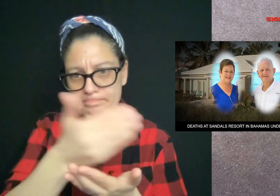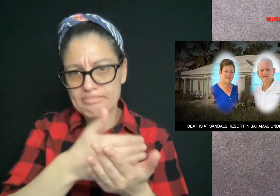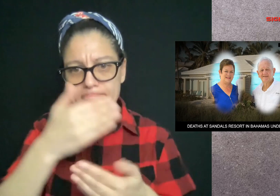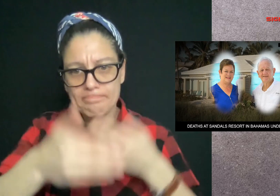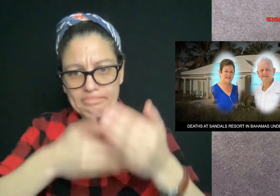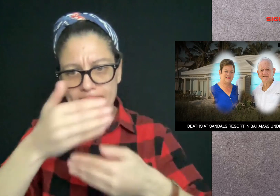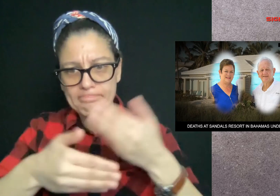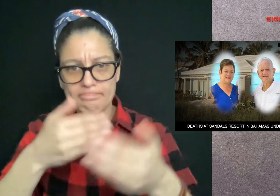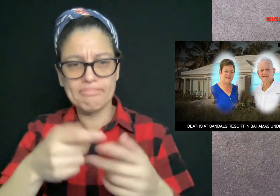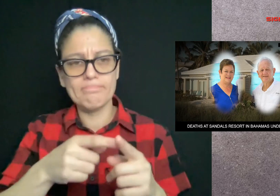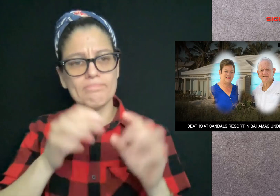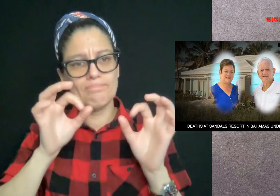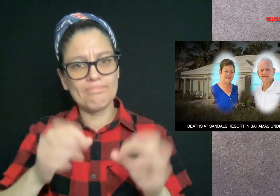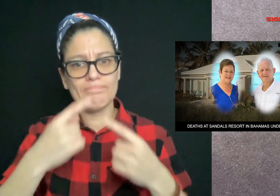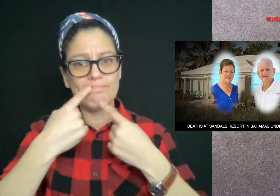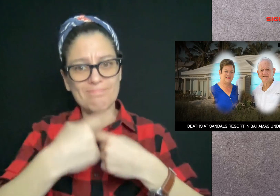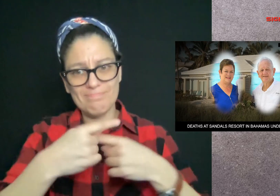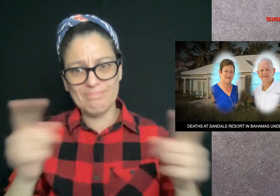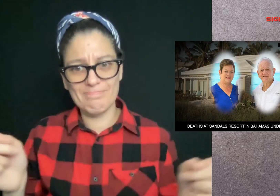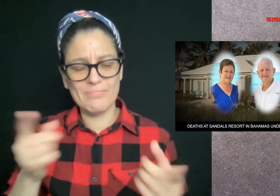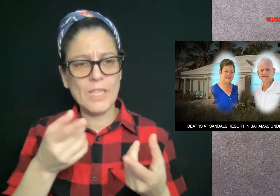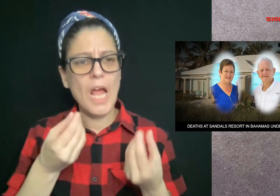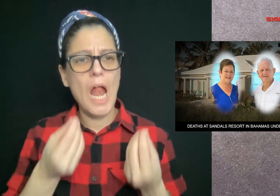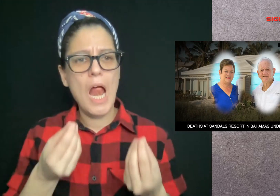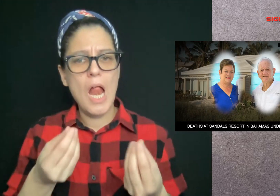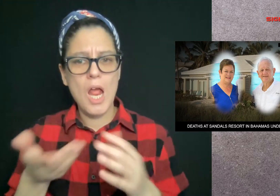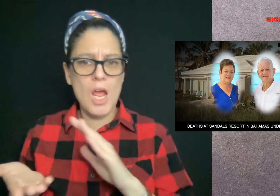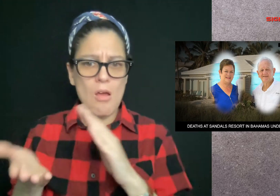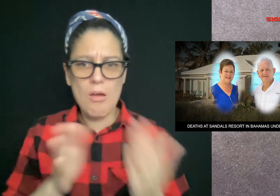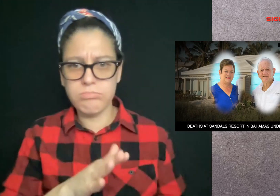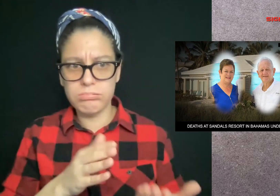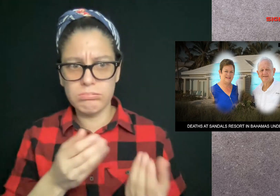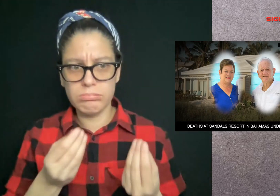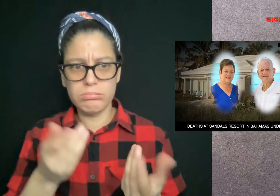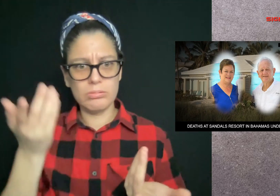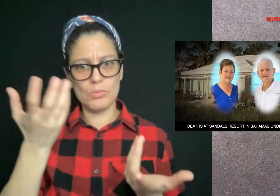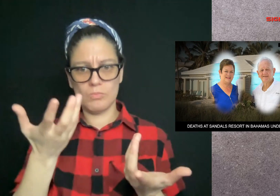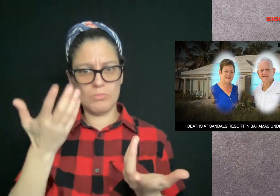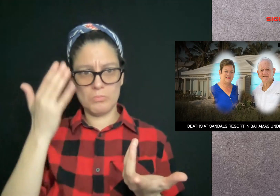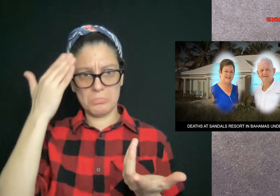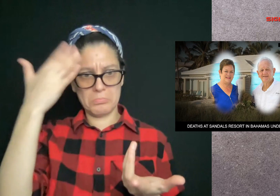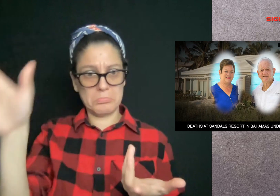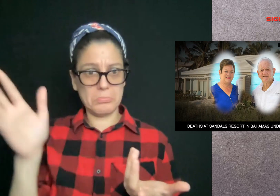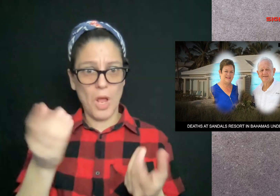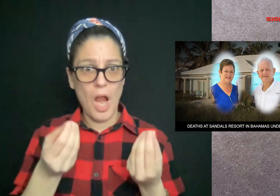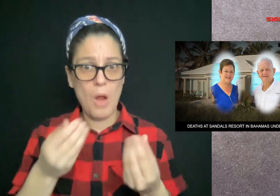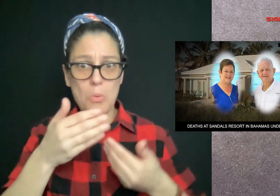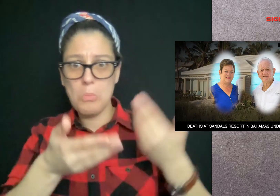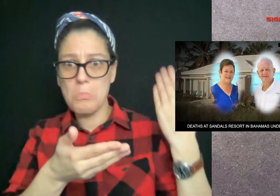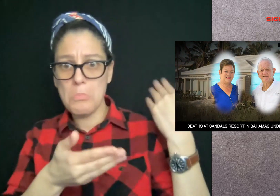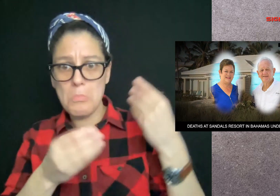once the autopsies are completed a pathologist will be able to provide an official report